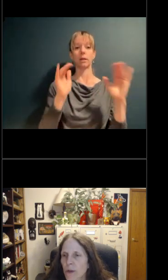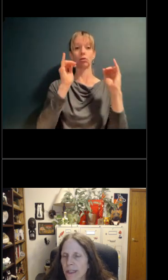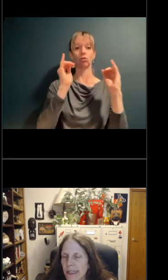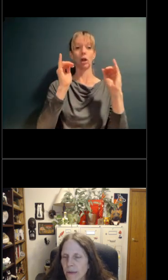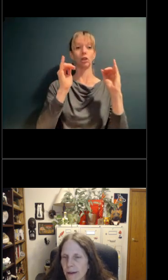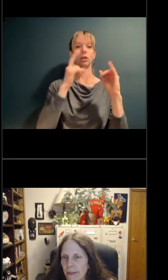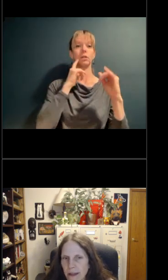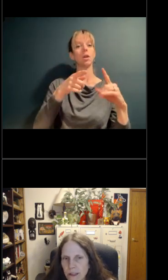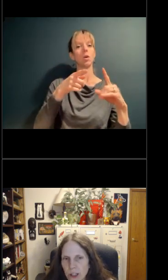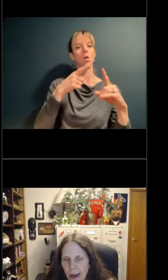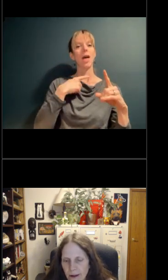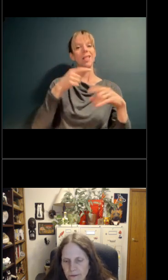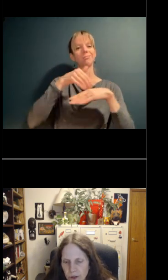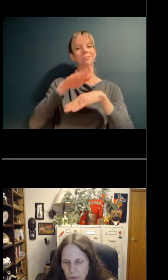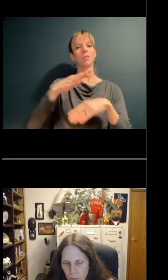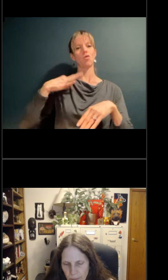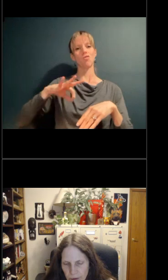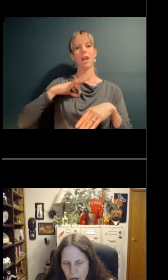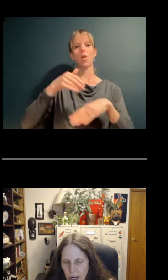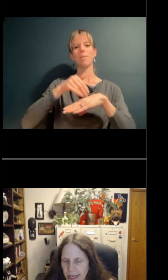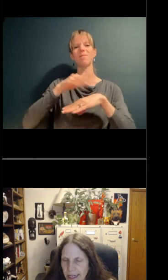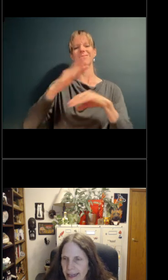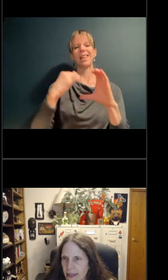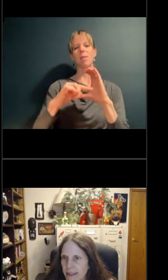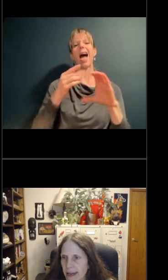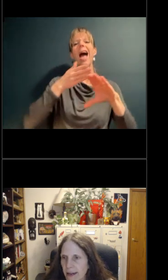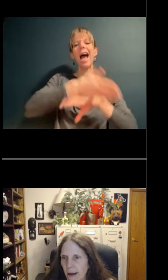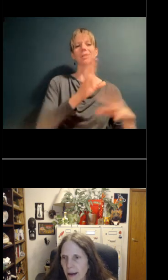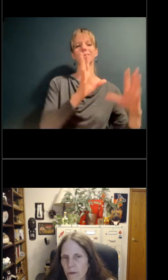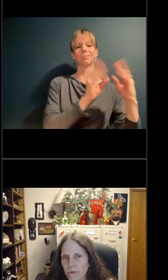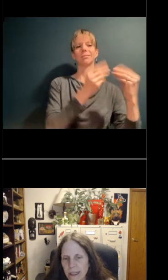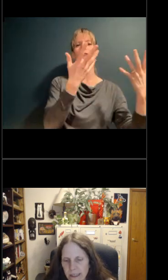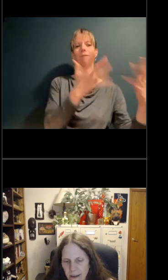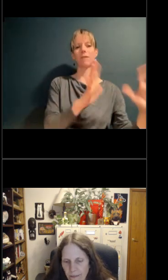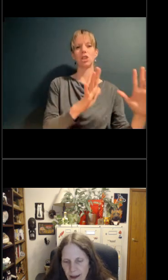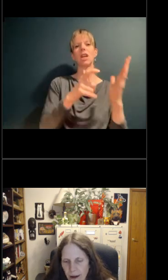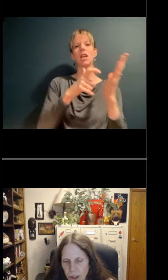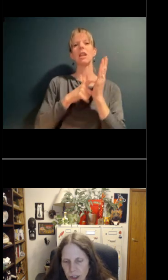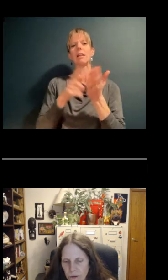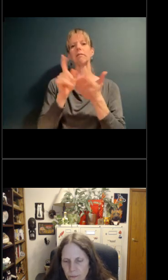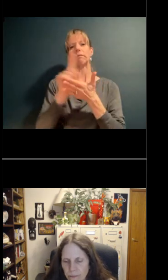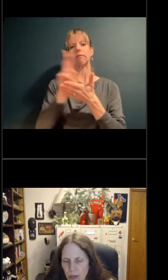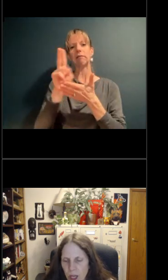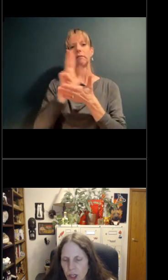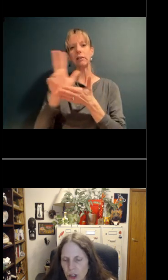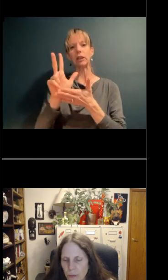we will email you that after the webinar, and it can take a couple of weeks to get that out to you.